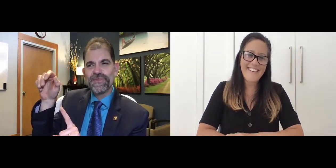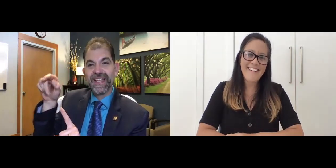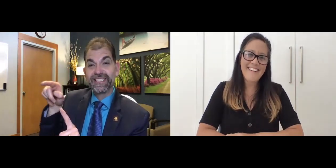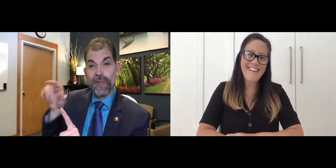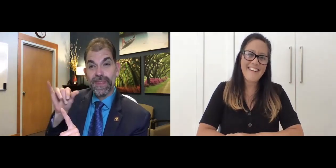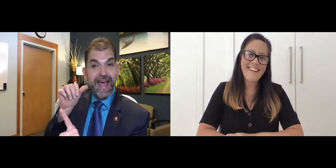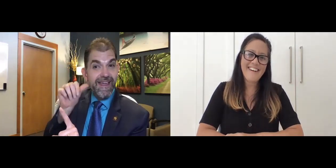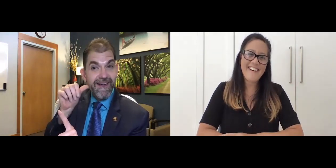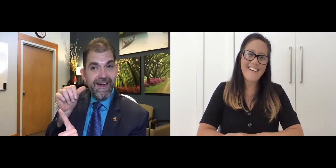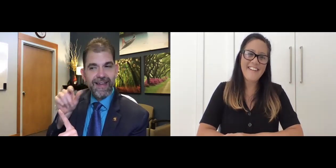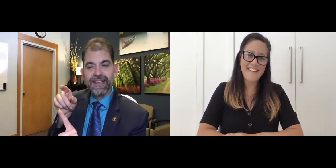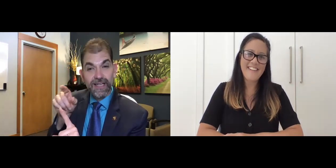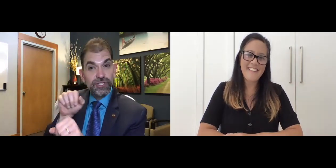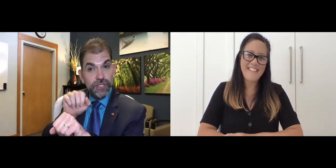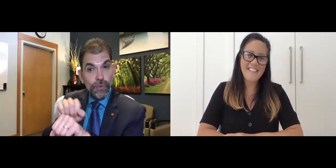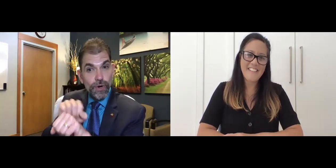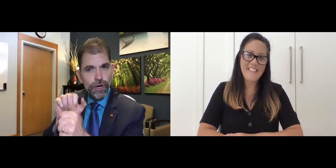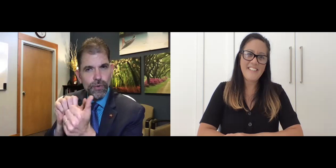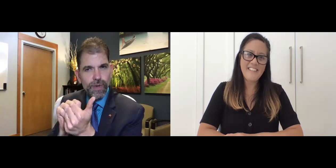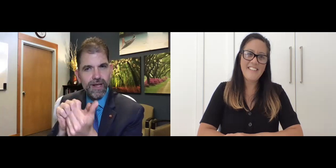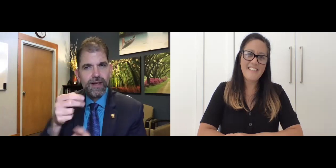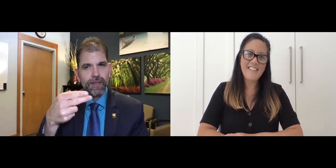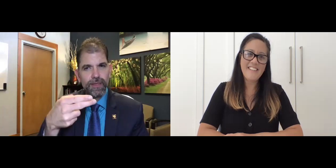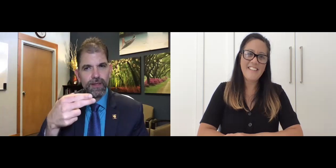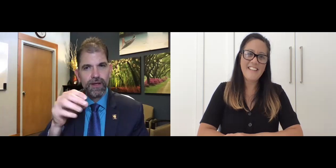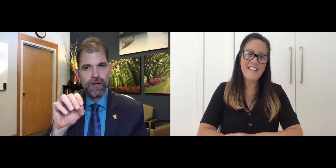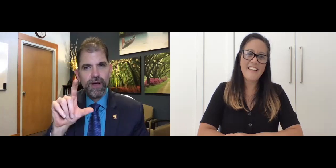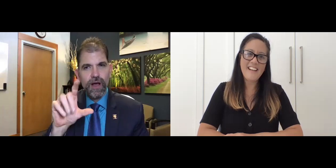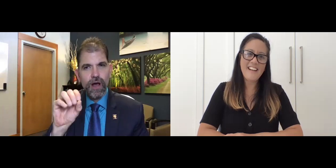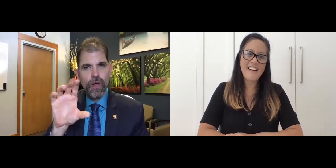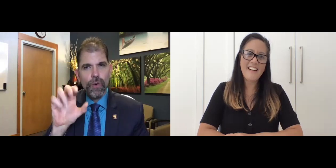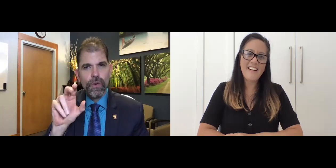side of the family was Israeli so my aunt had actually been working